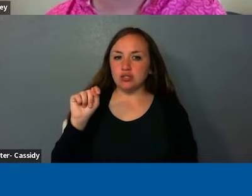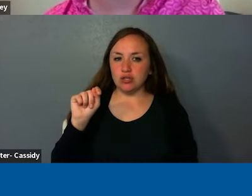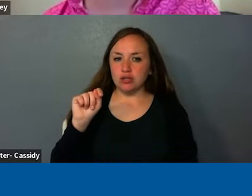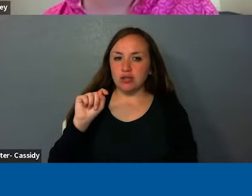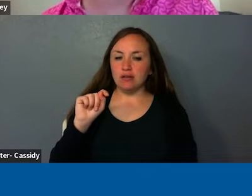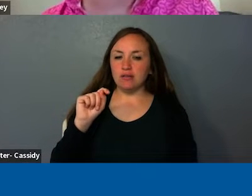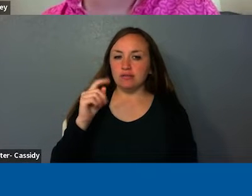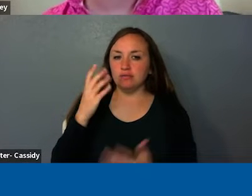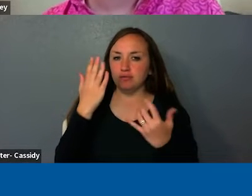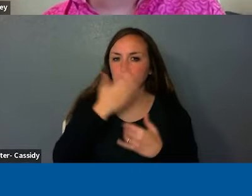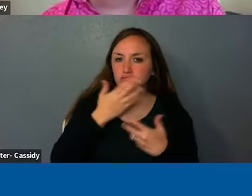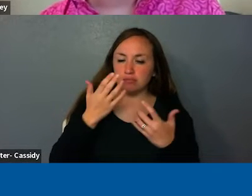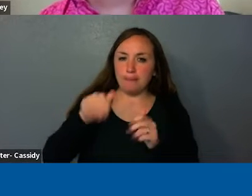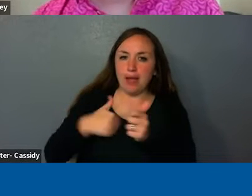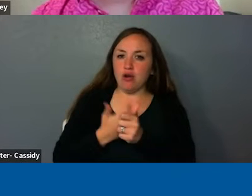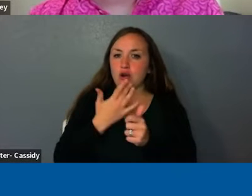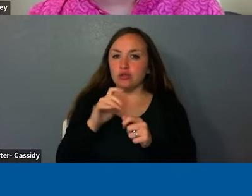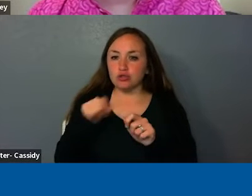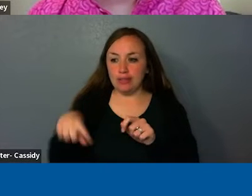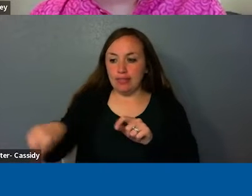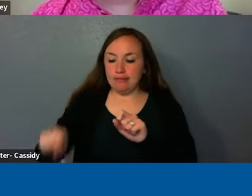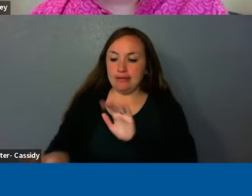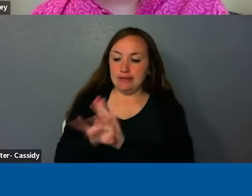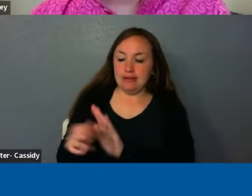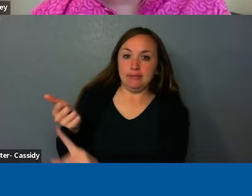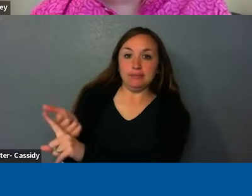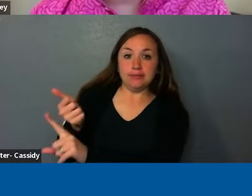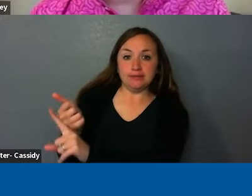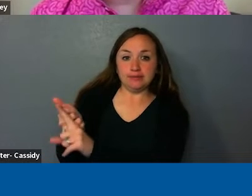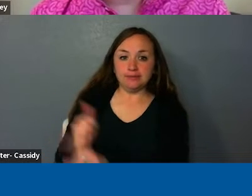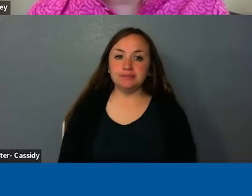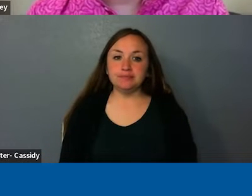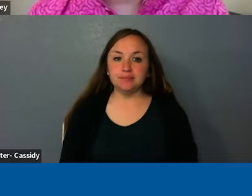by the user. And you know, browsers do allow for this